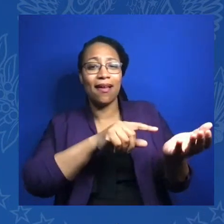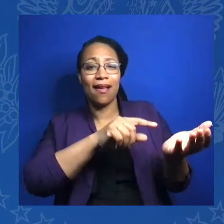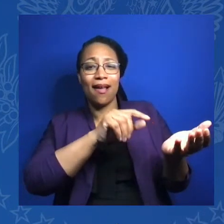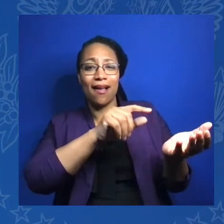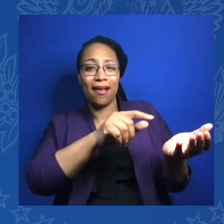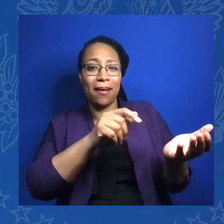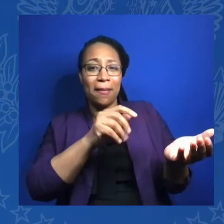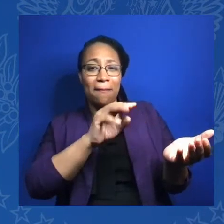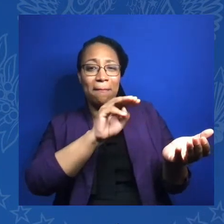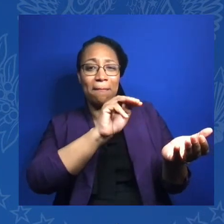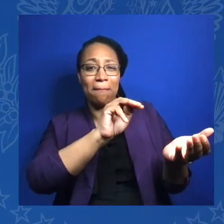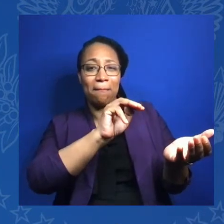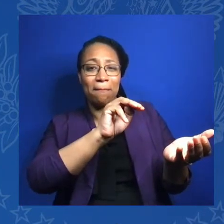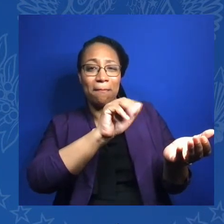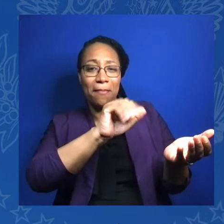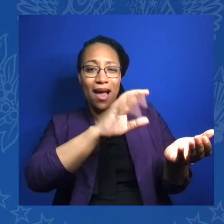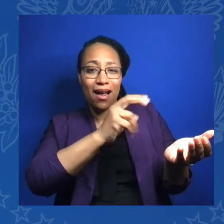We -- not just me -- we all stand with you.